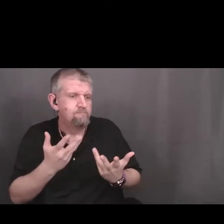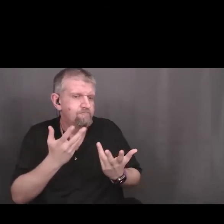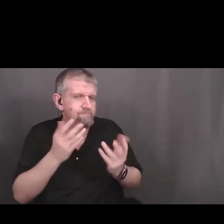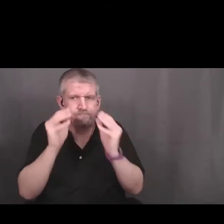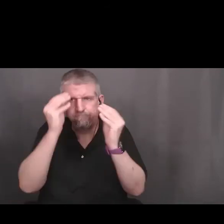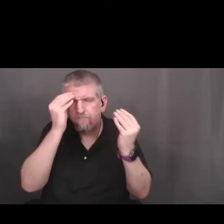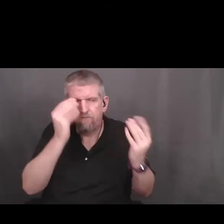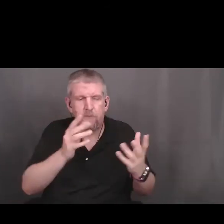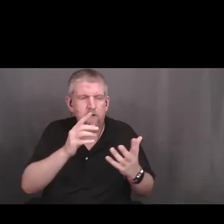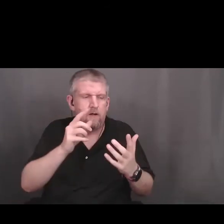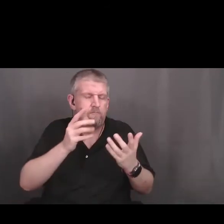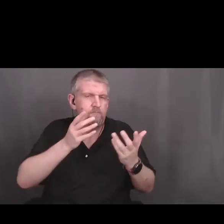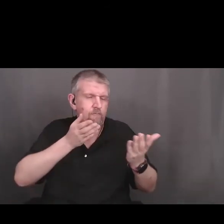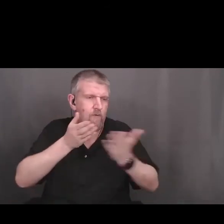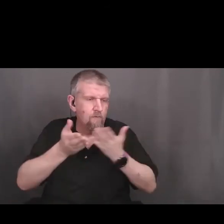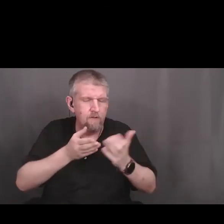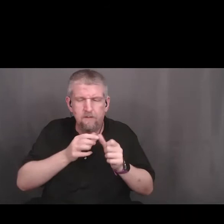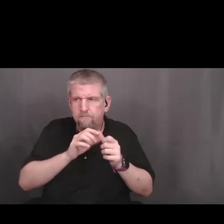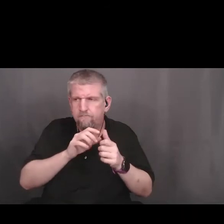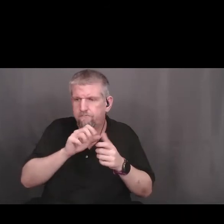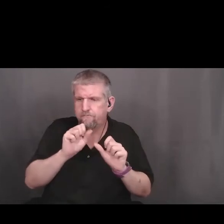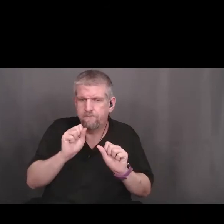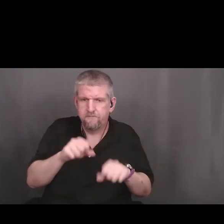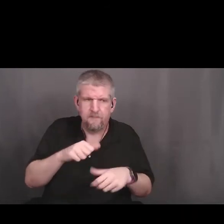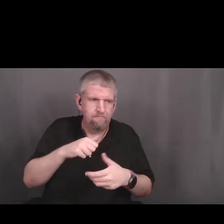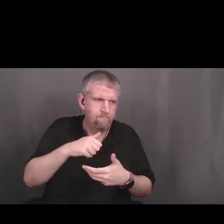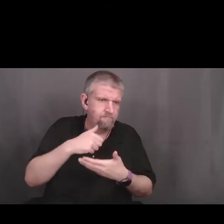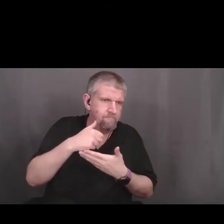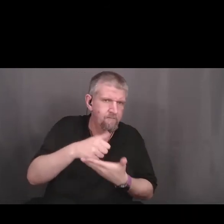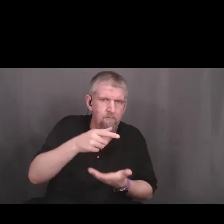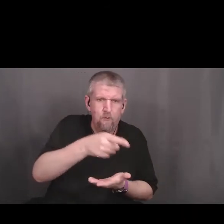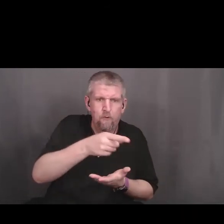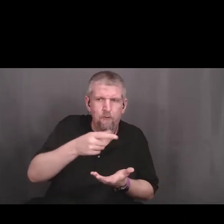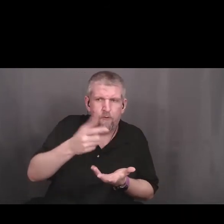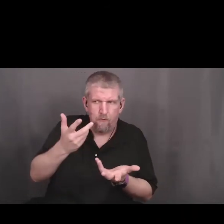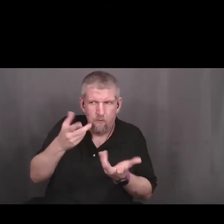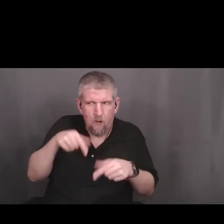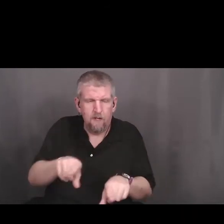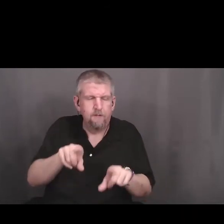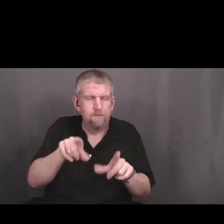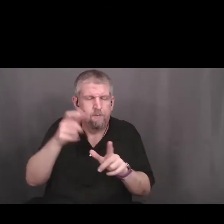on different services that can assist you as somebody who receives SSI/SSDI.